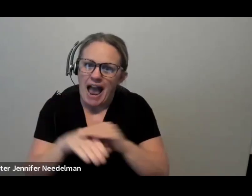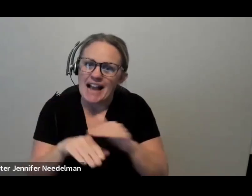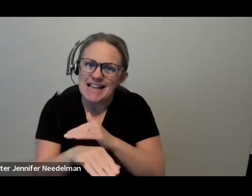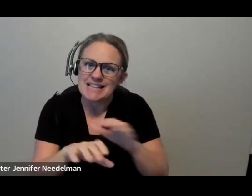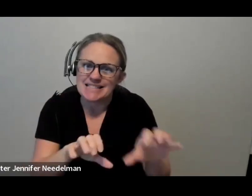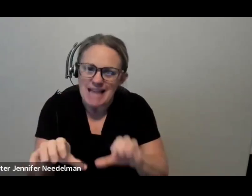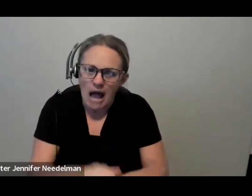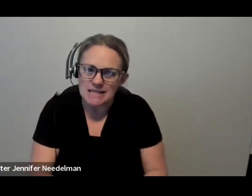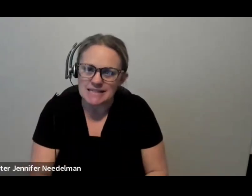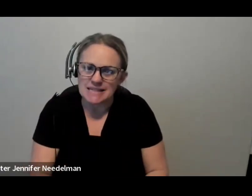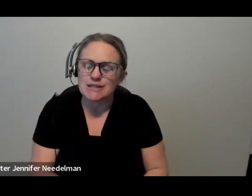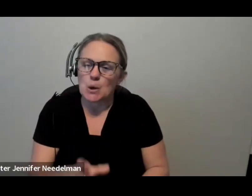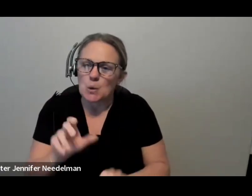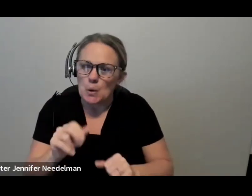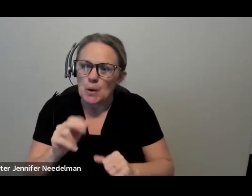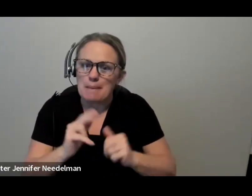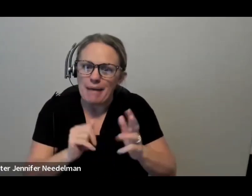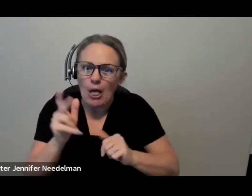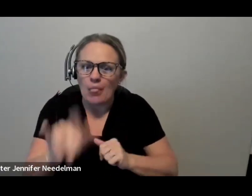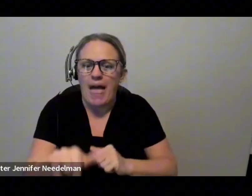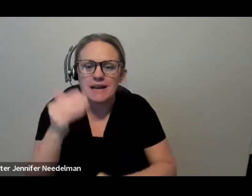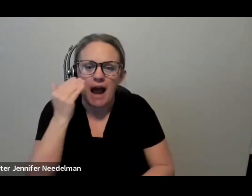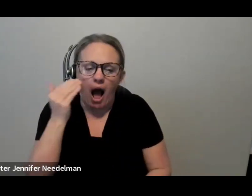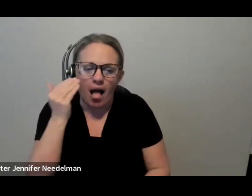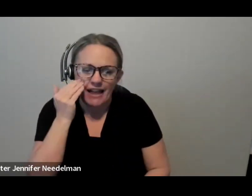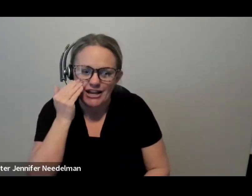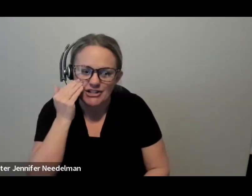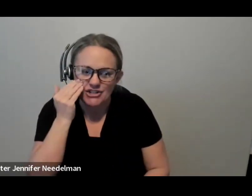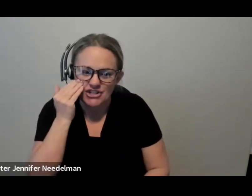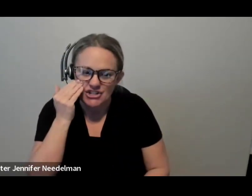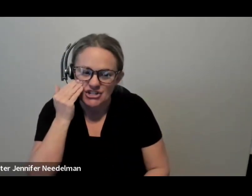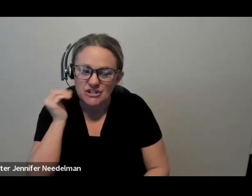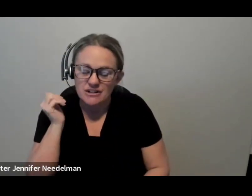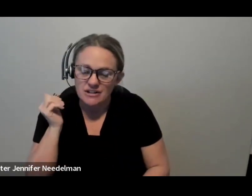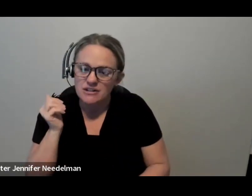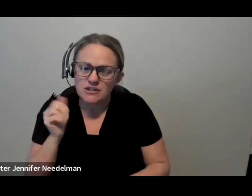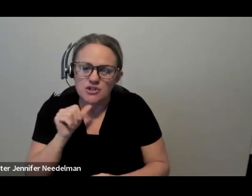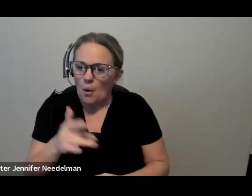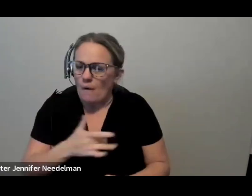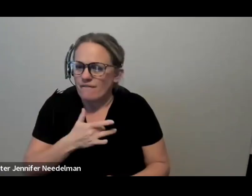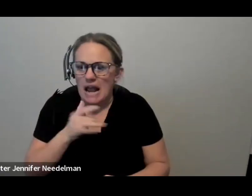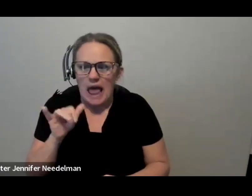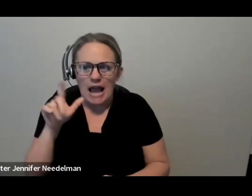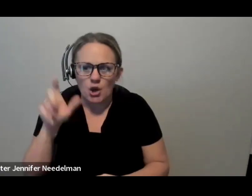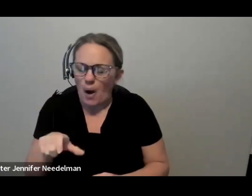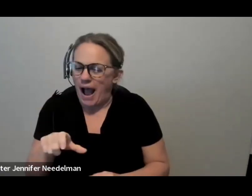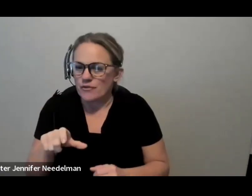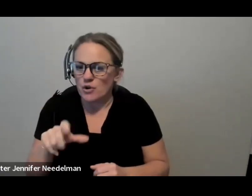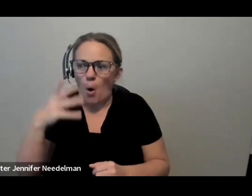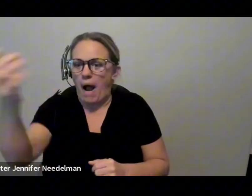that lens, but don't feel like you have to go out into that industry to get that specific role. Because if anything,